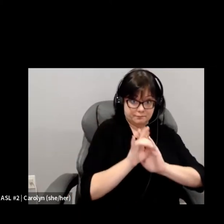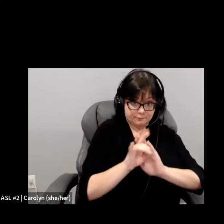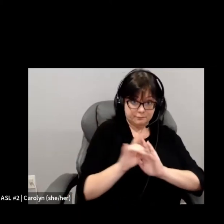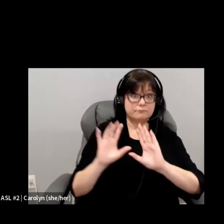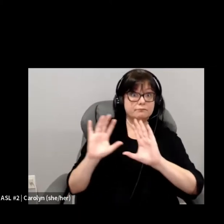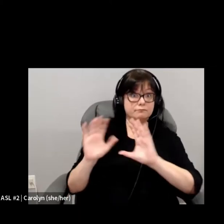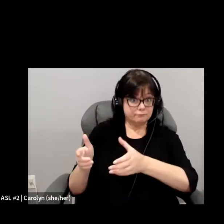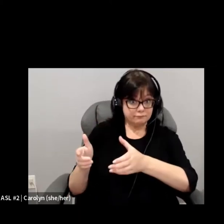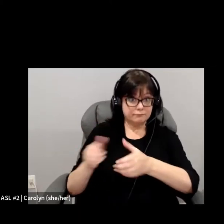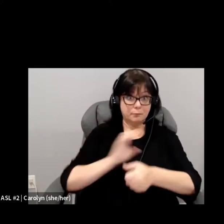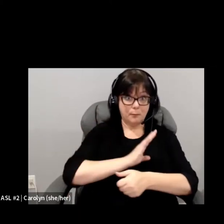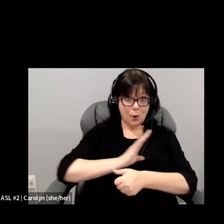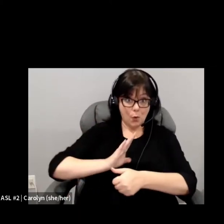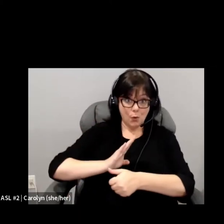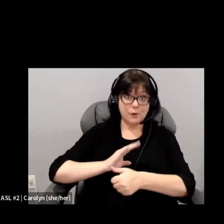AND MAKE REPORTS TO THE BOARD.